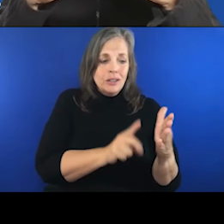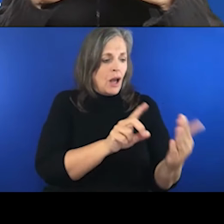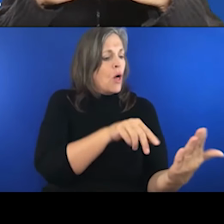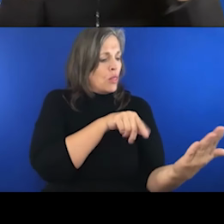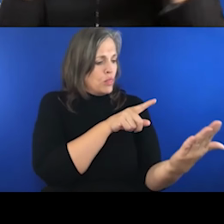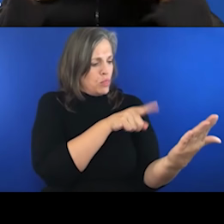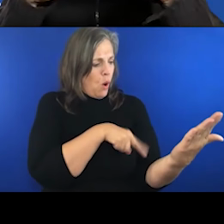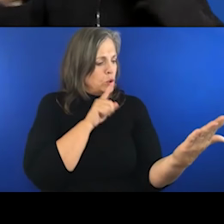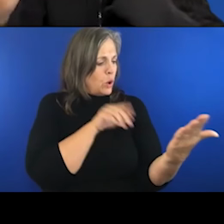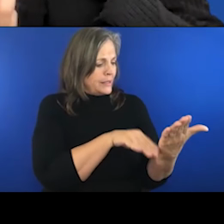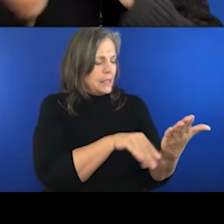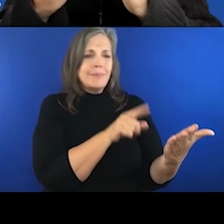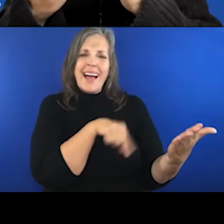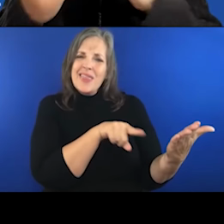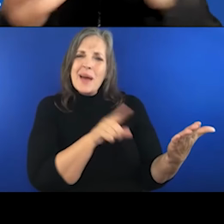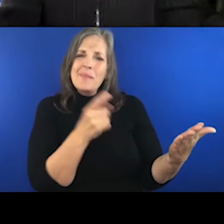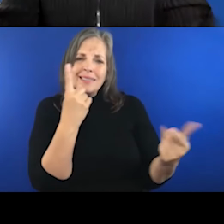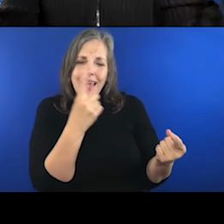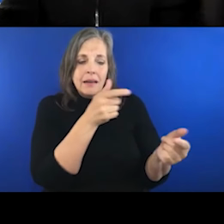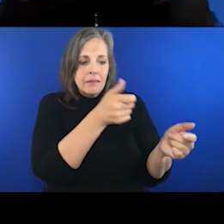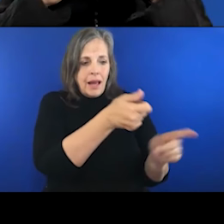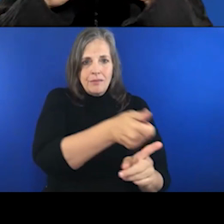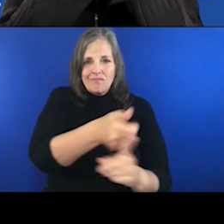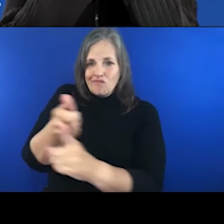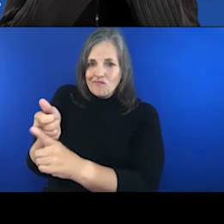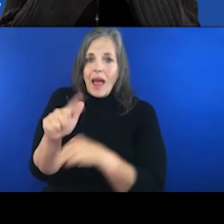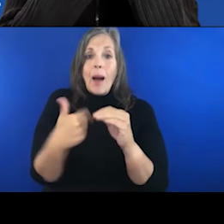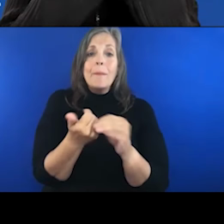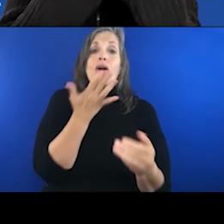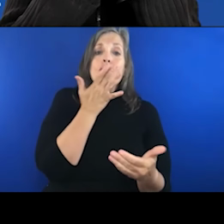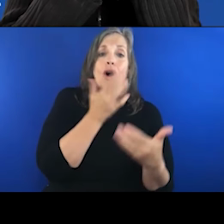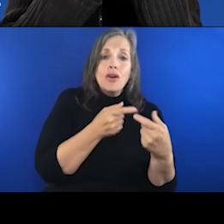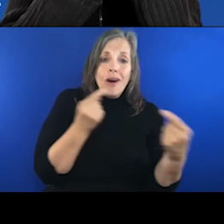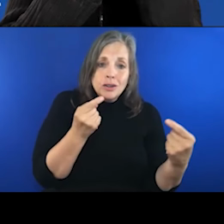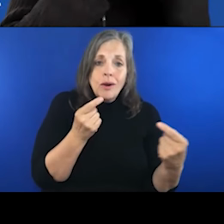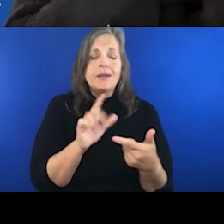about like color contrast and type and then they knock it out in in the visual design process and